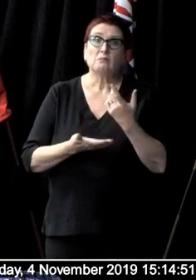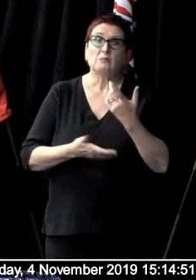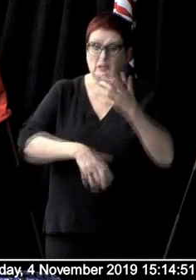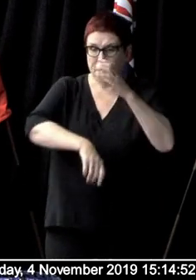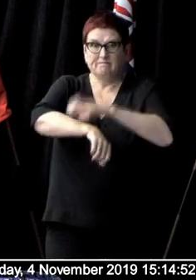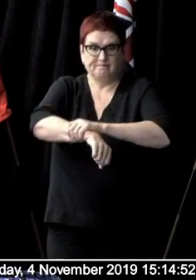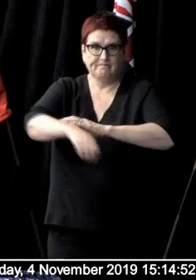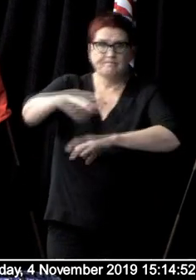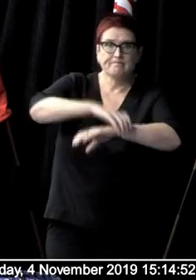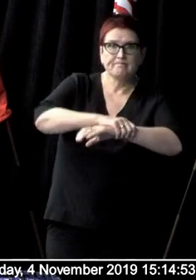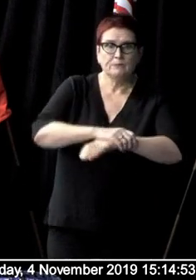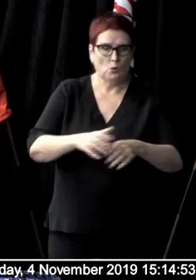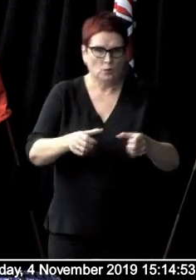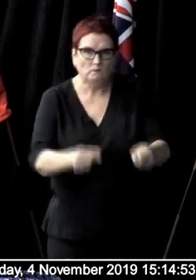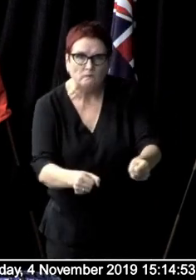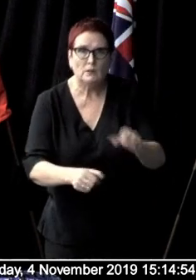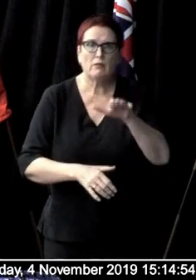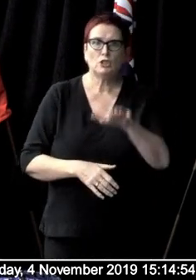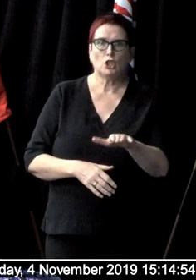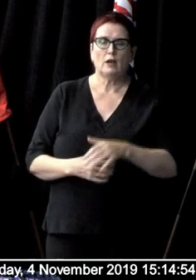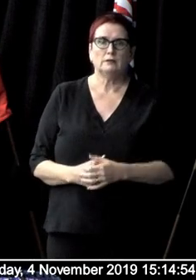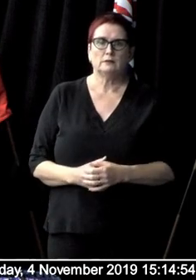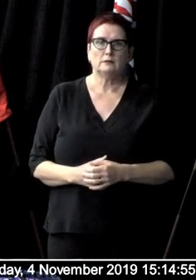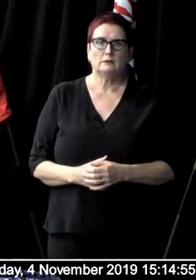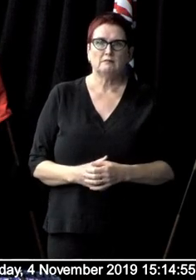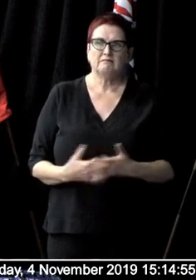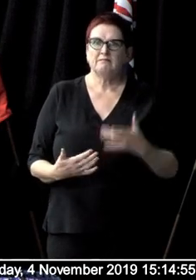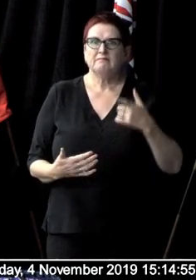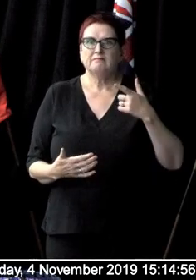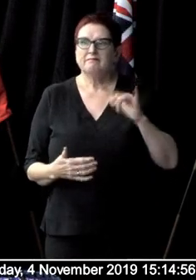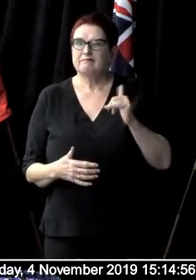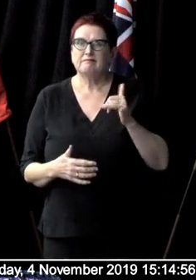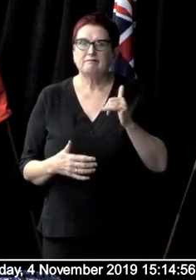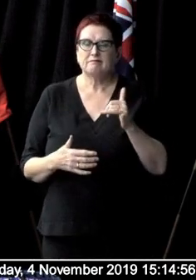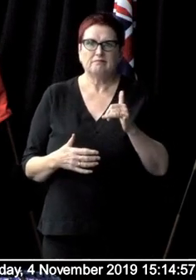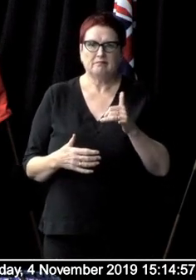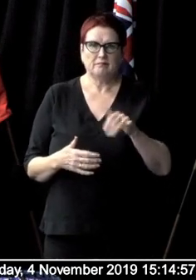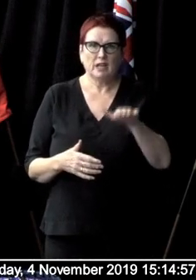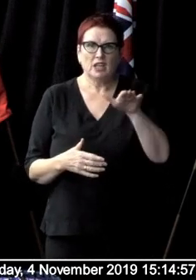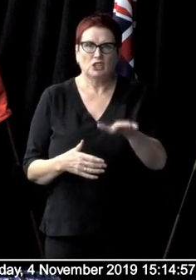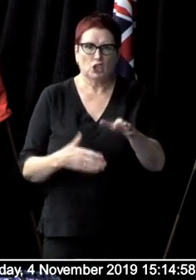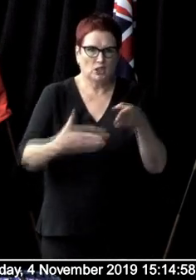because they’re – sometimes kind of wedged up in a seat, unable